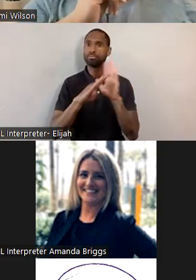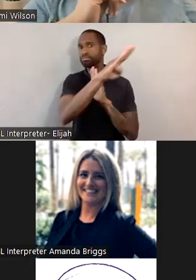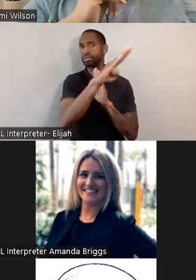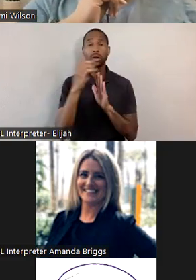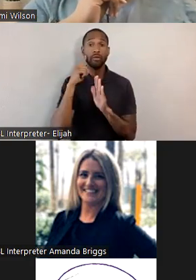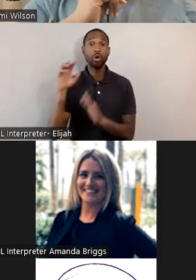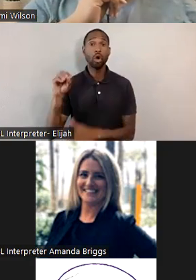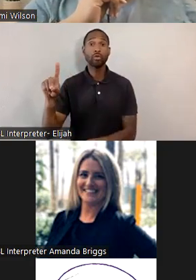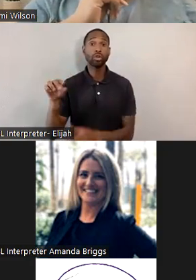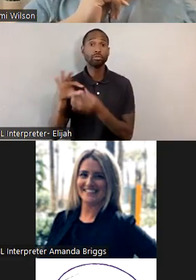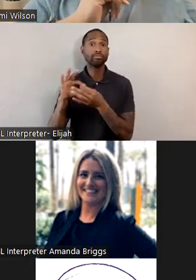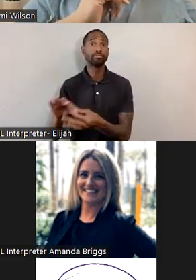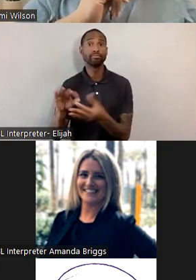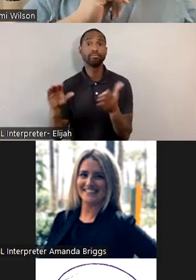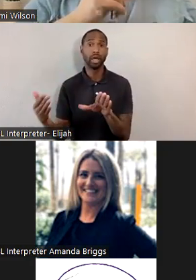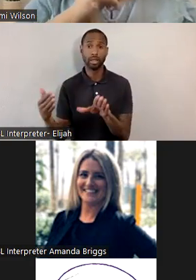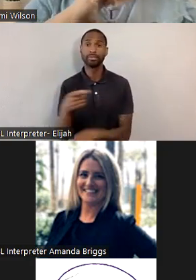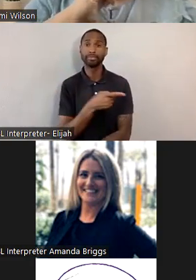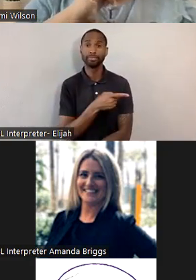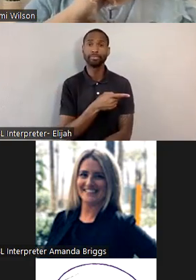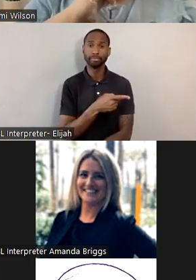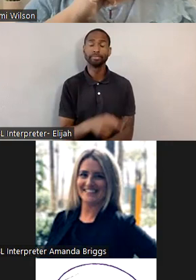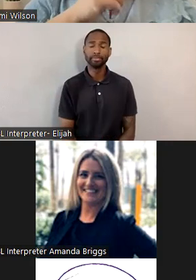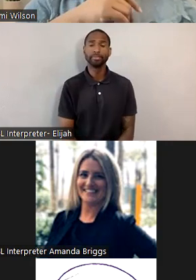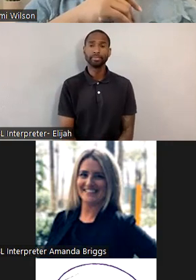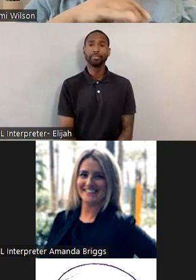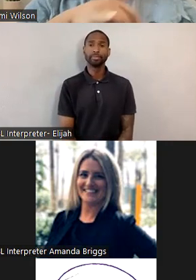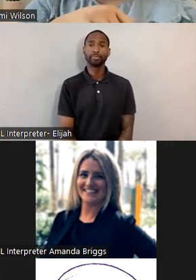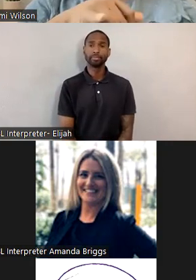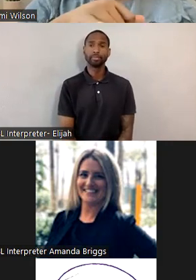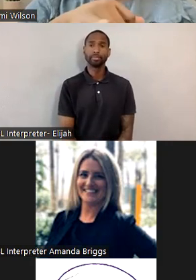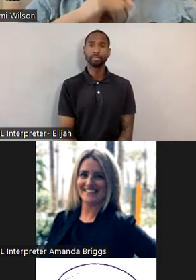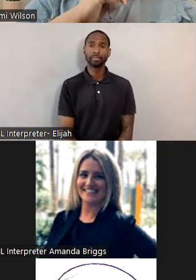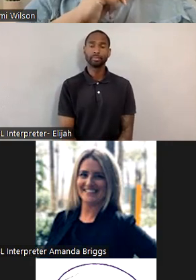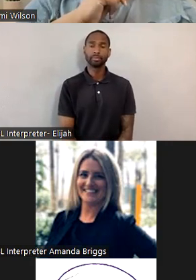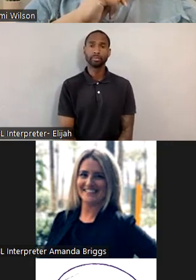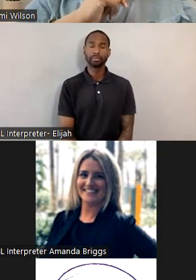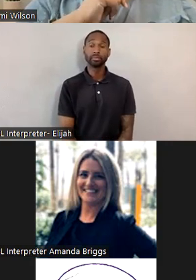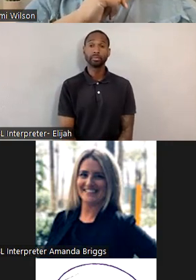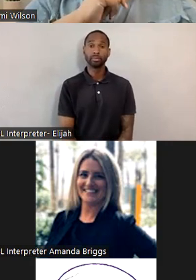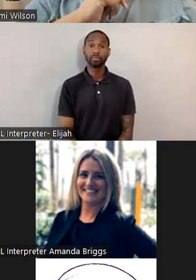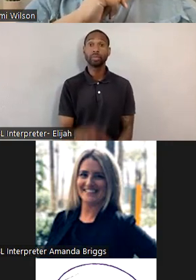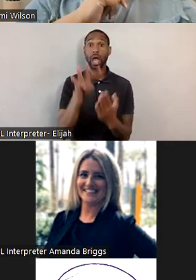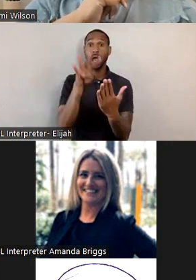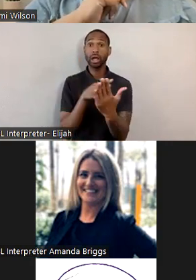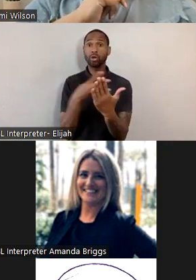related deaths. So, in this graph specifically,